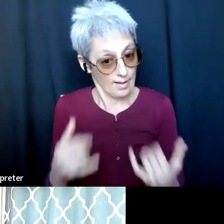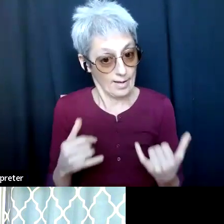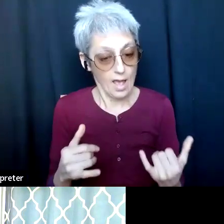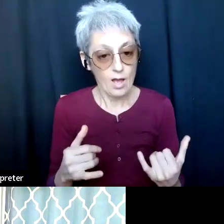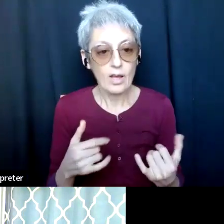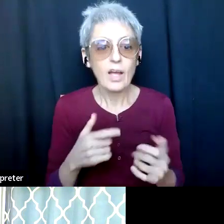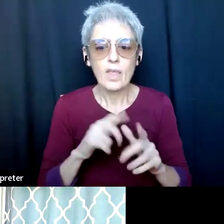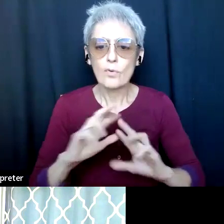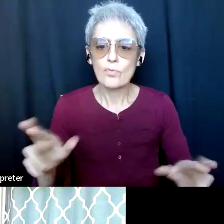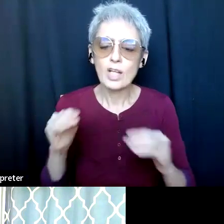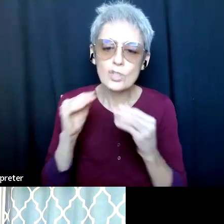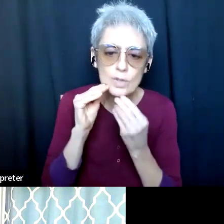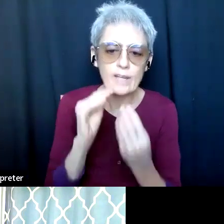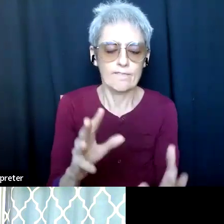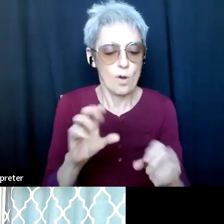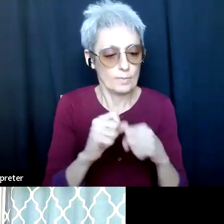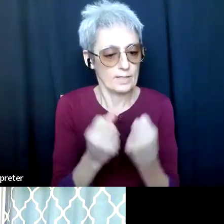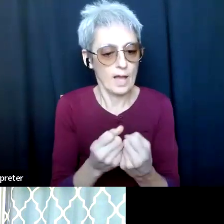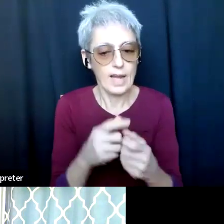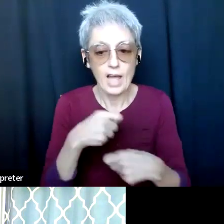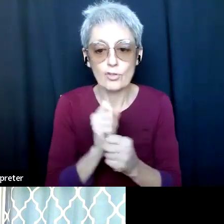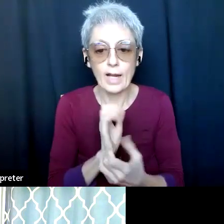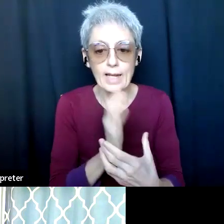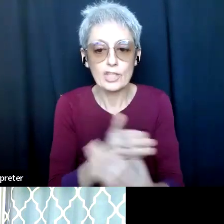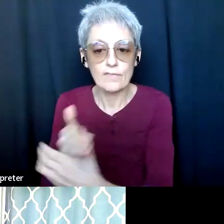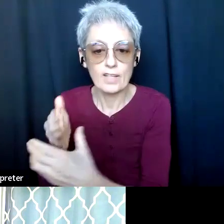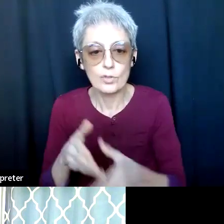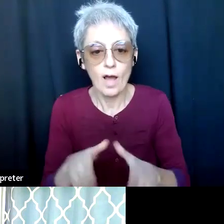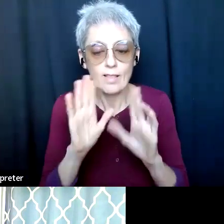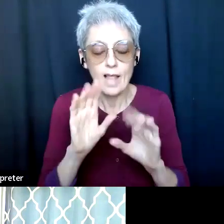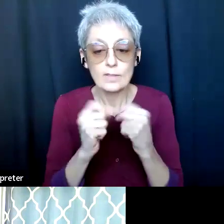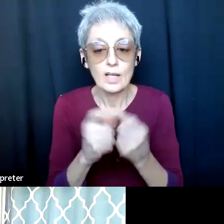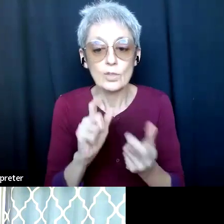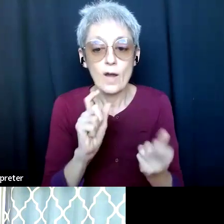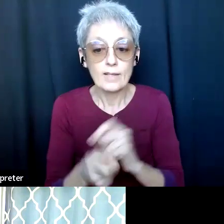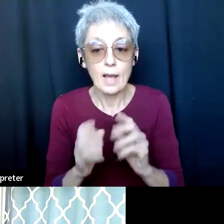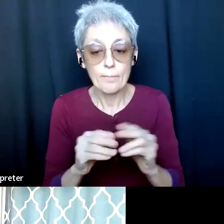So I think when we present these results to audiologists,